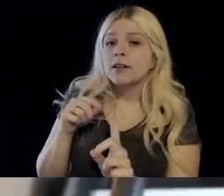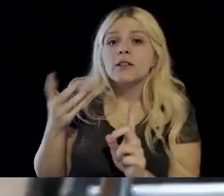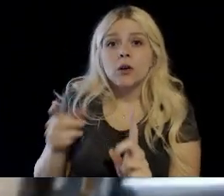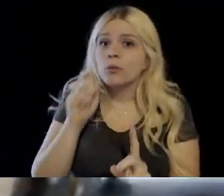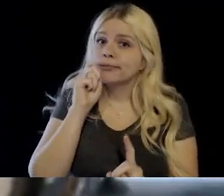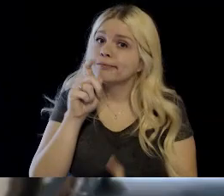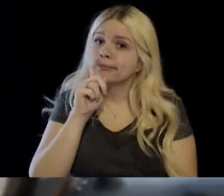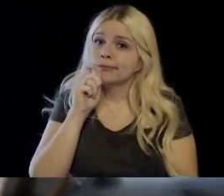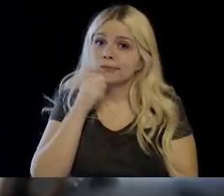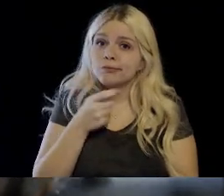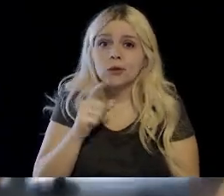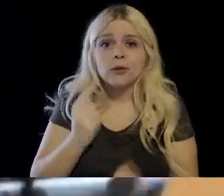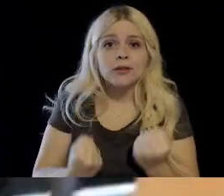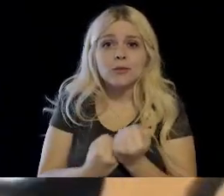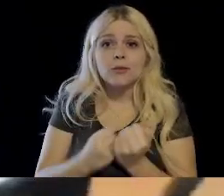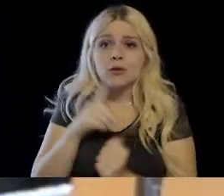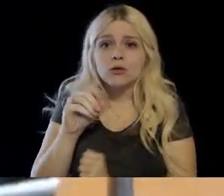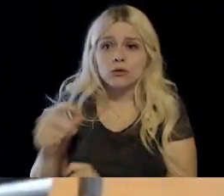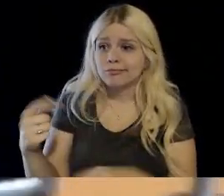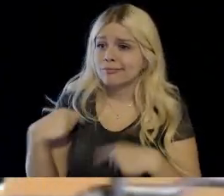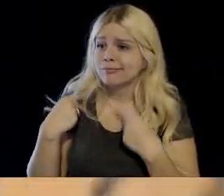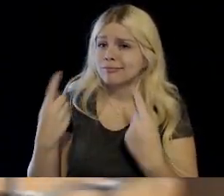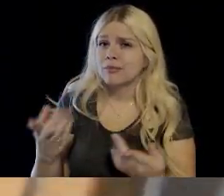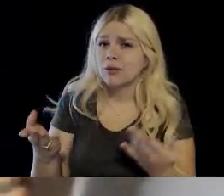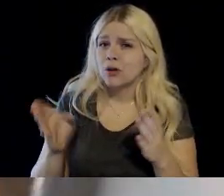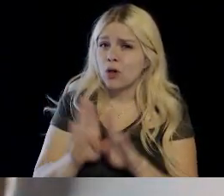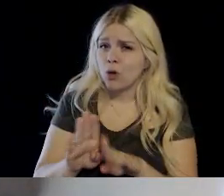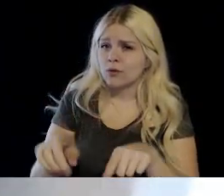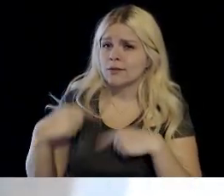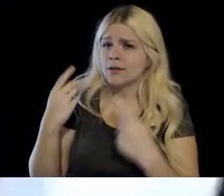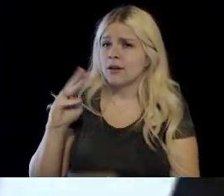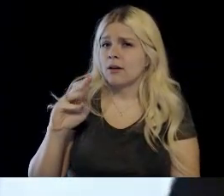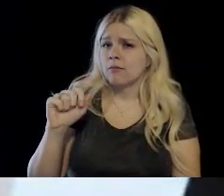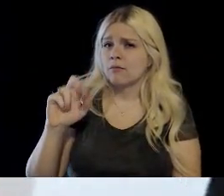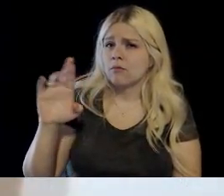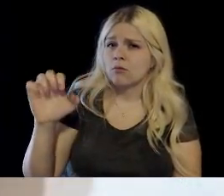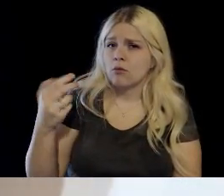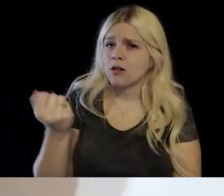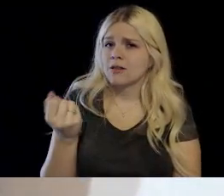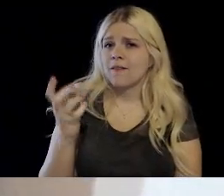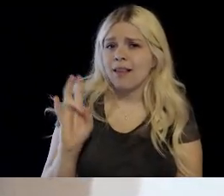been closed since March 17th. So, any, any help you can give would of course be great.